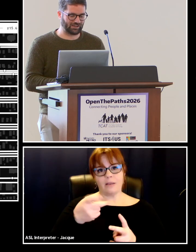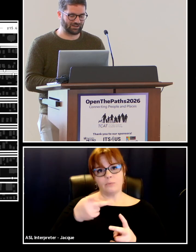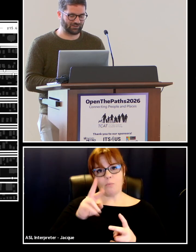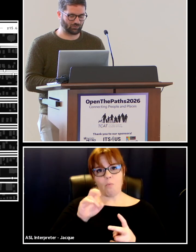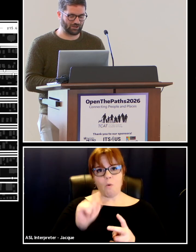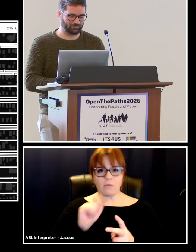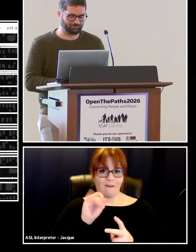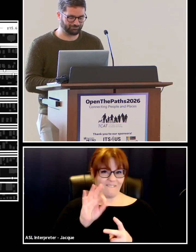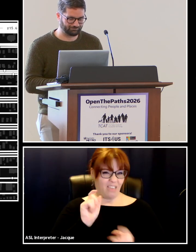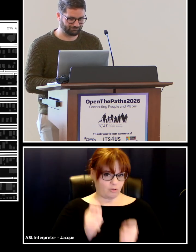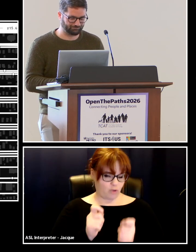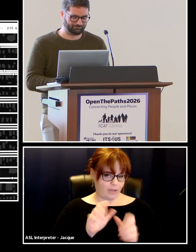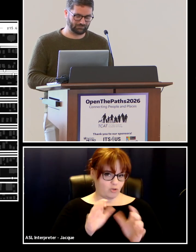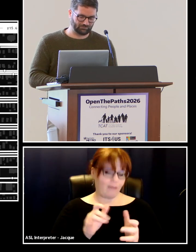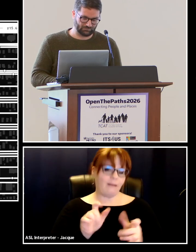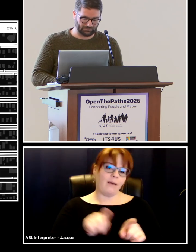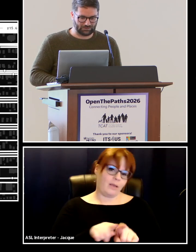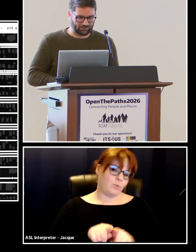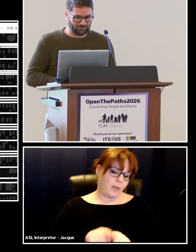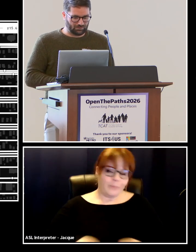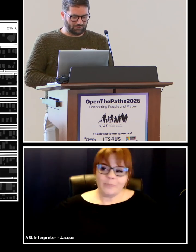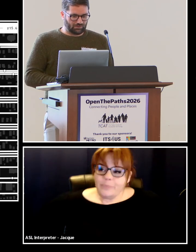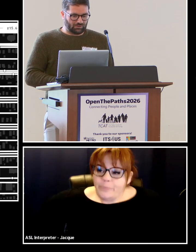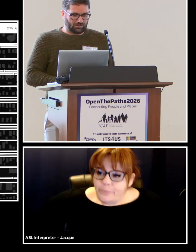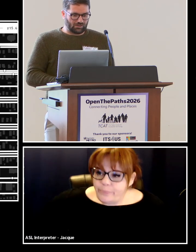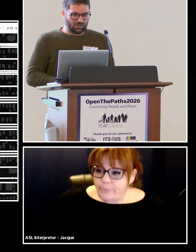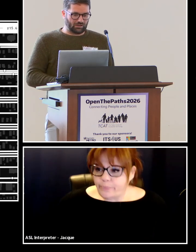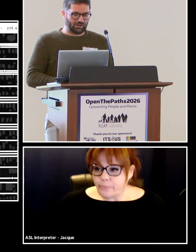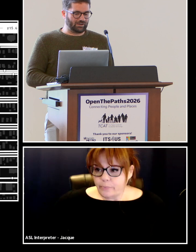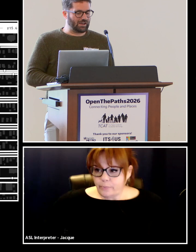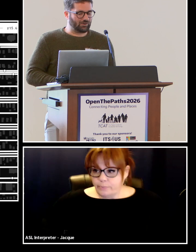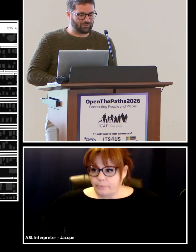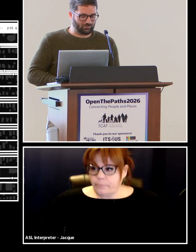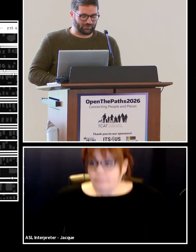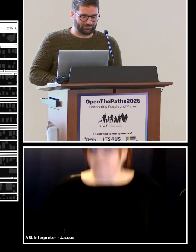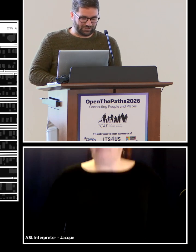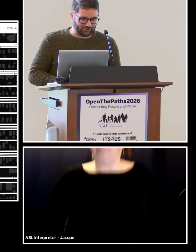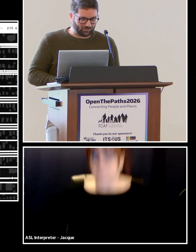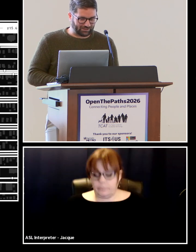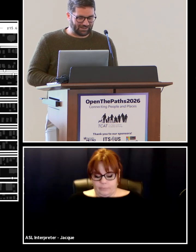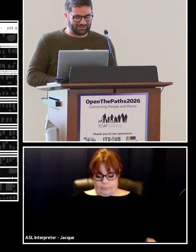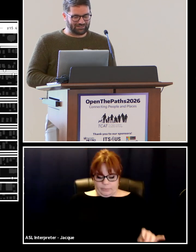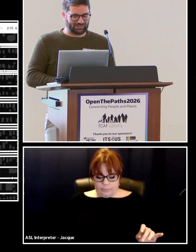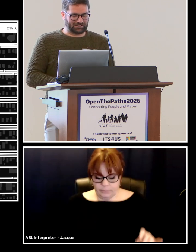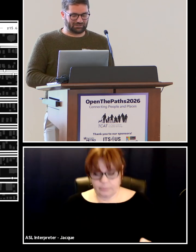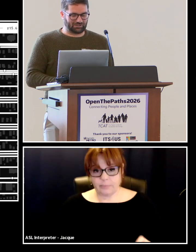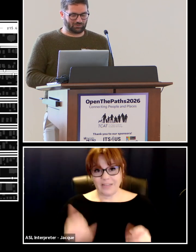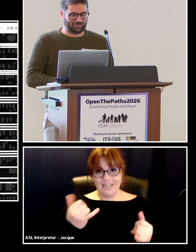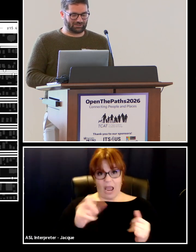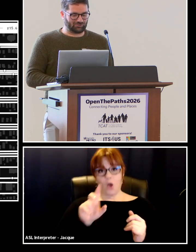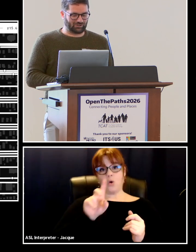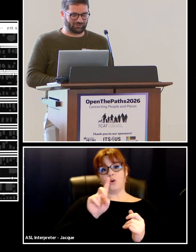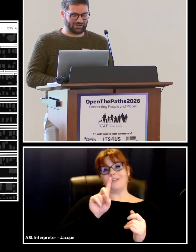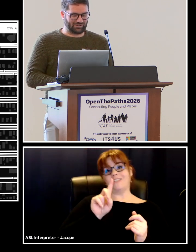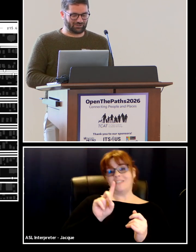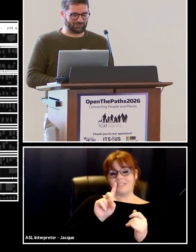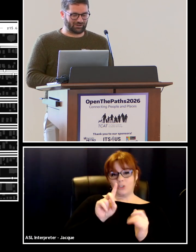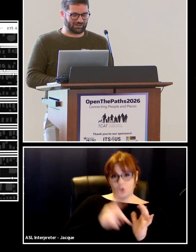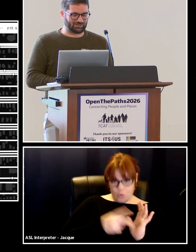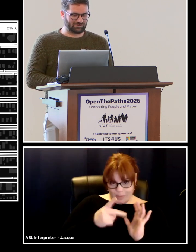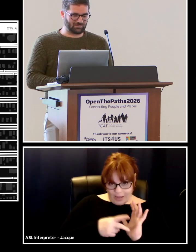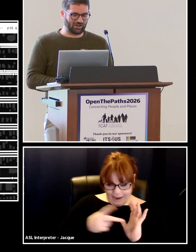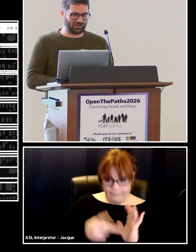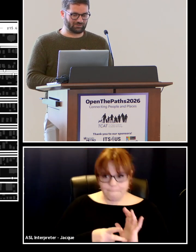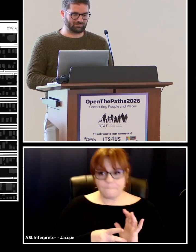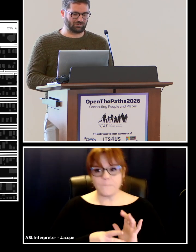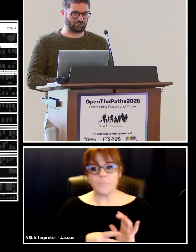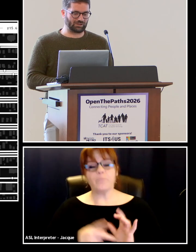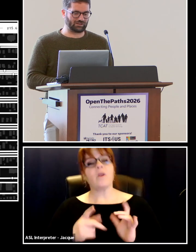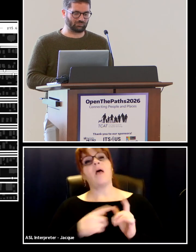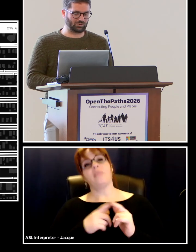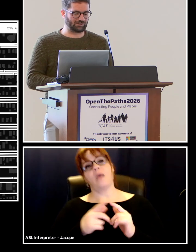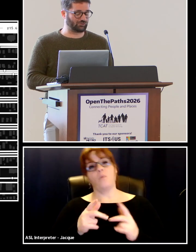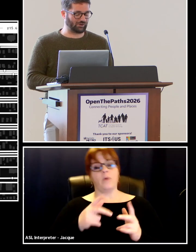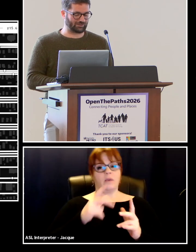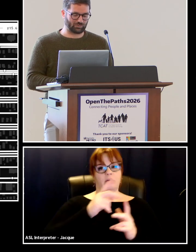set as well. Uh now we've deduplicated and uh we can generate the direct uh we can we can direct